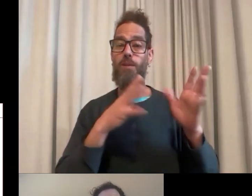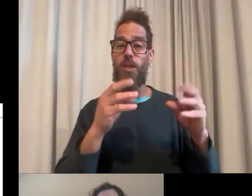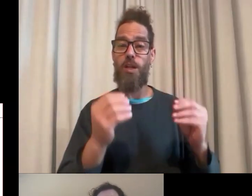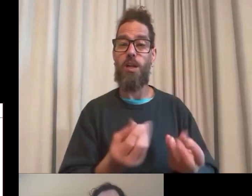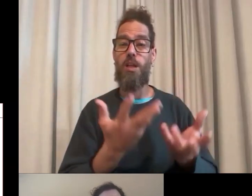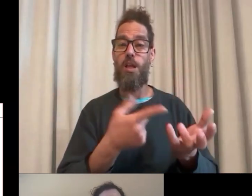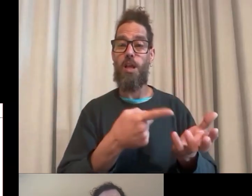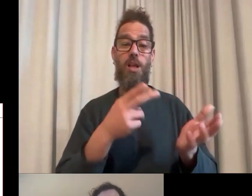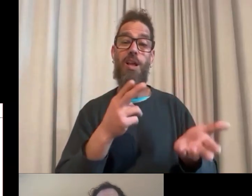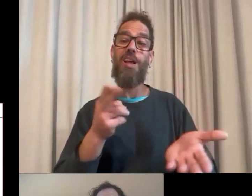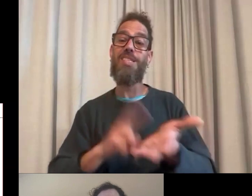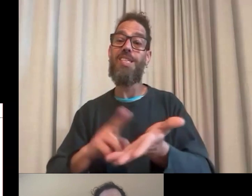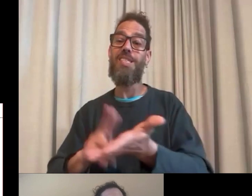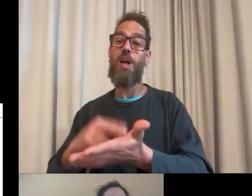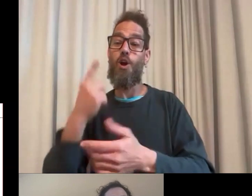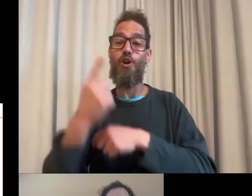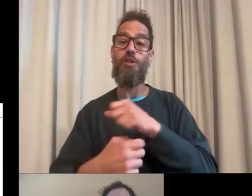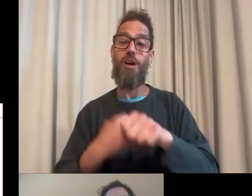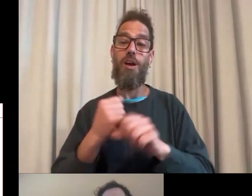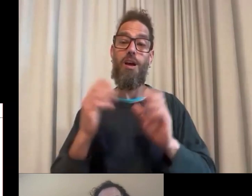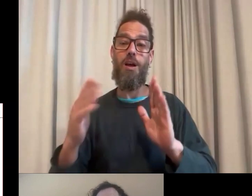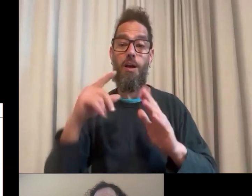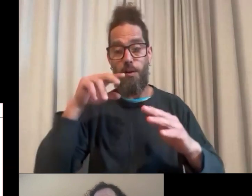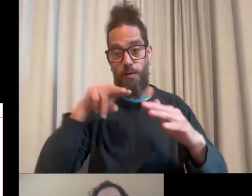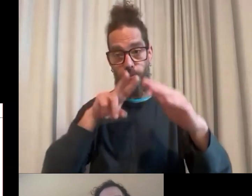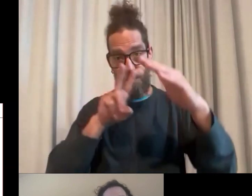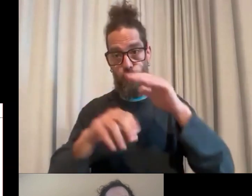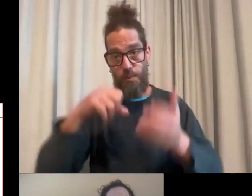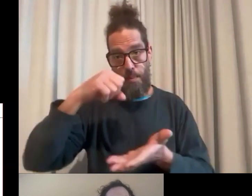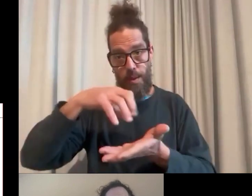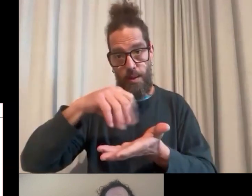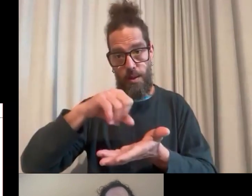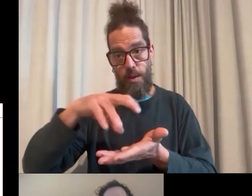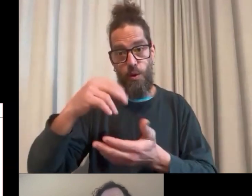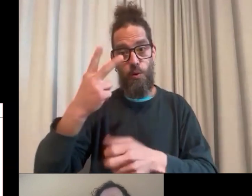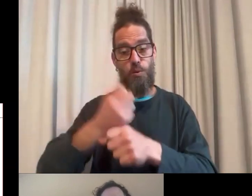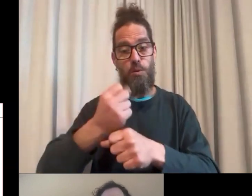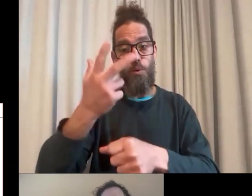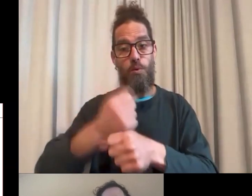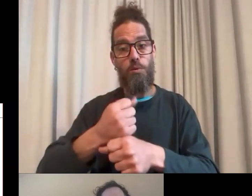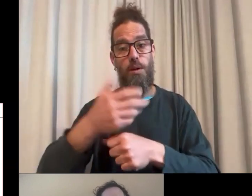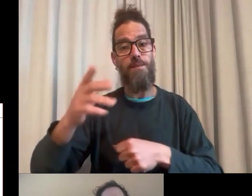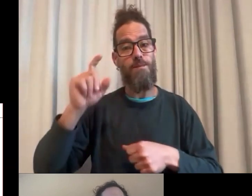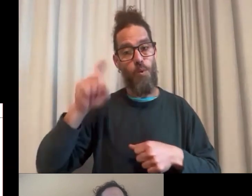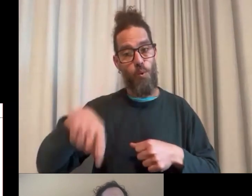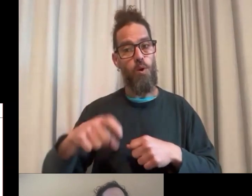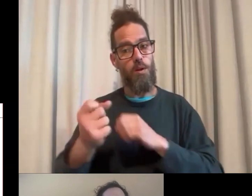because the regulations say things like in one year after the registration date, this happens, two years, three years, four years, et cetera.